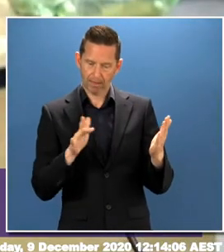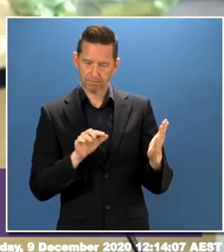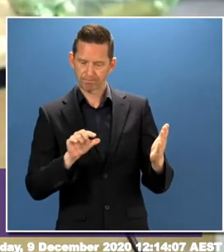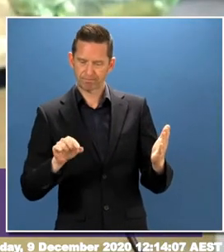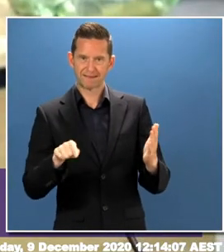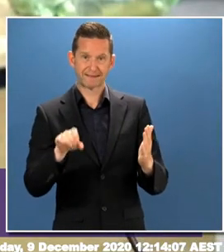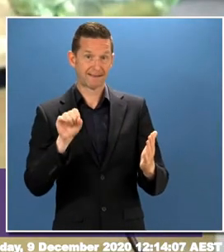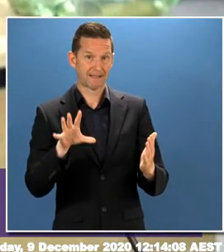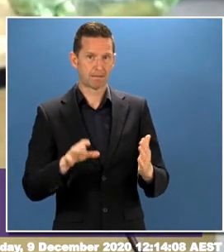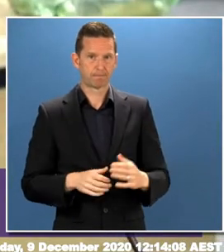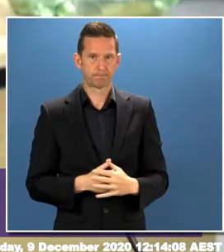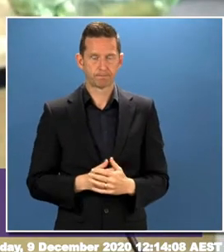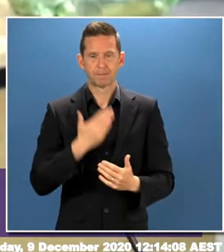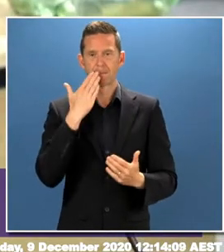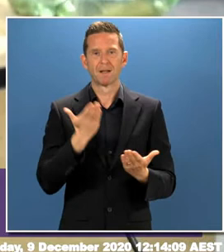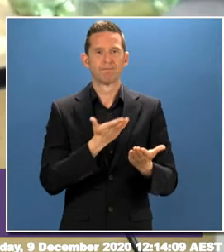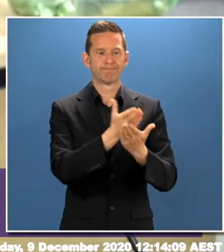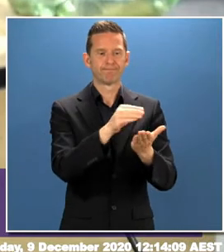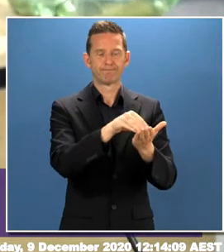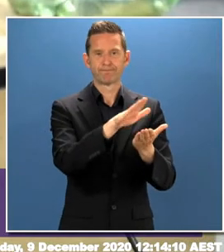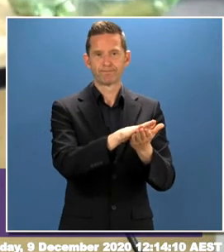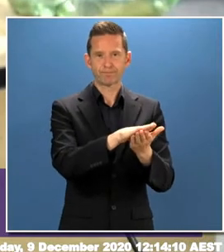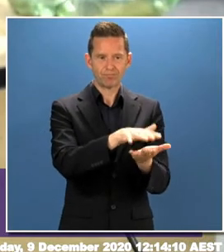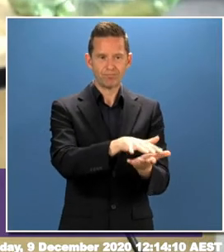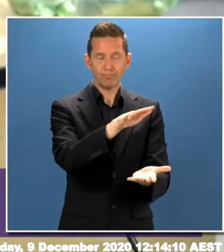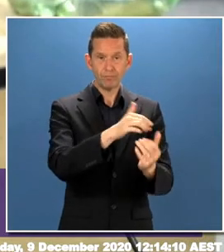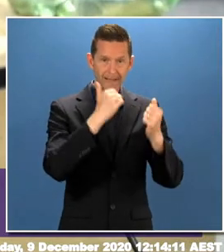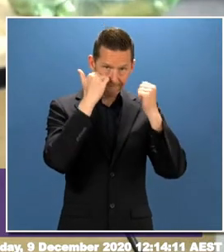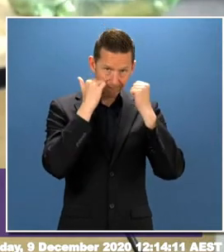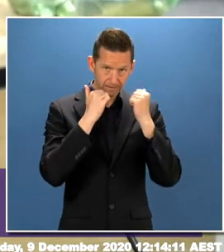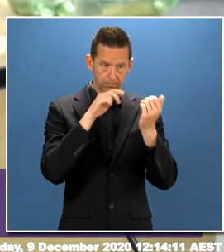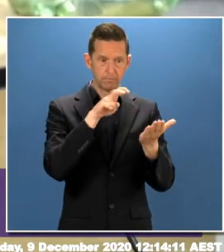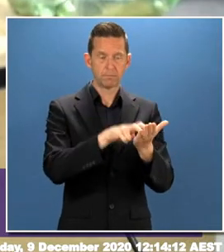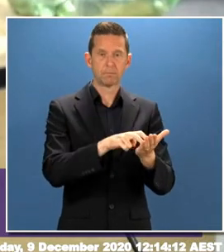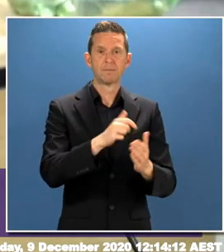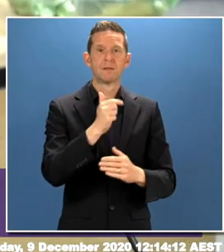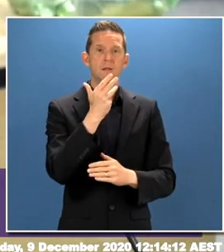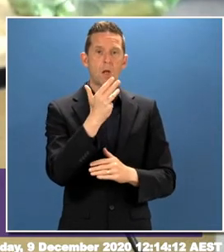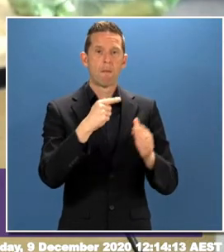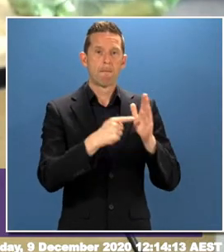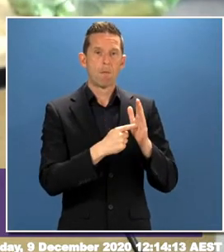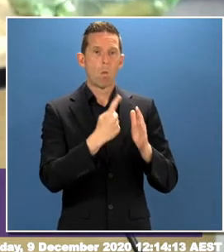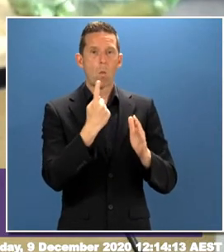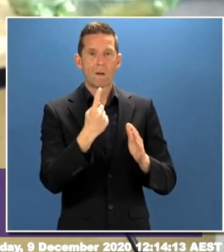I ask that her statement be tended into evidence, and it be marked as exhibit 9.16.